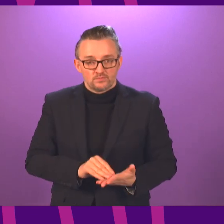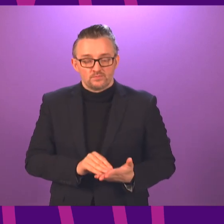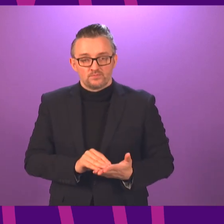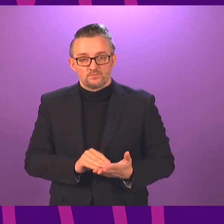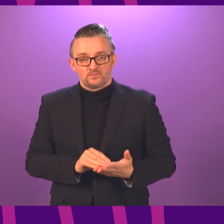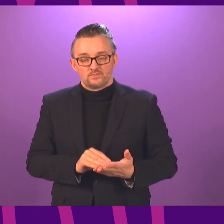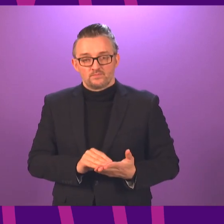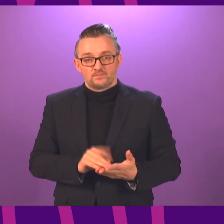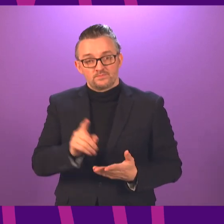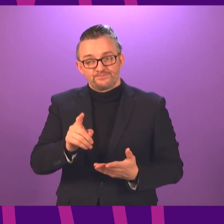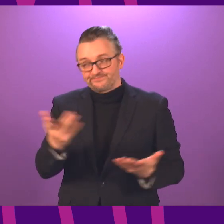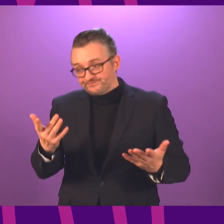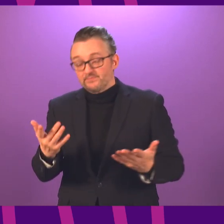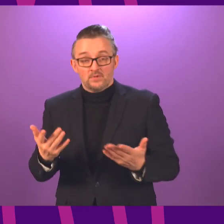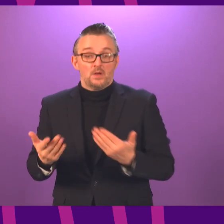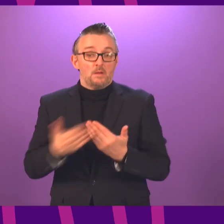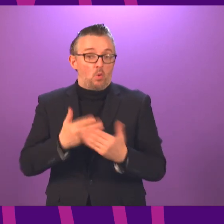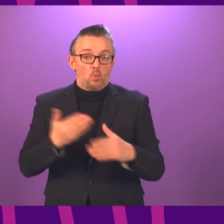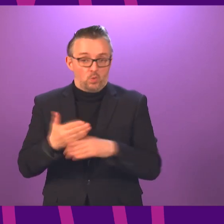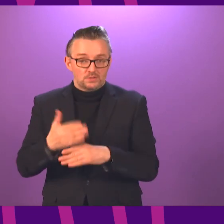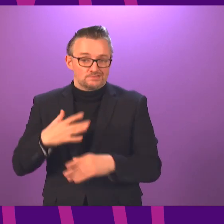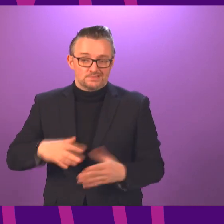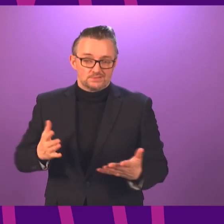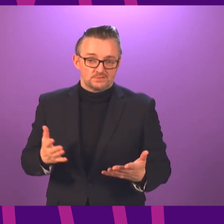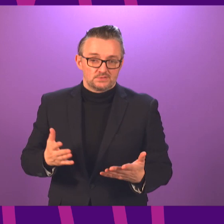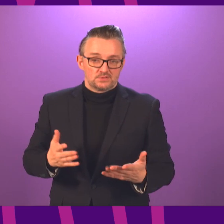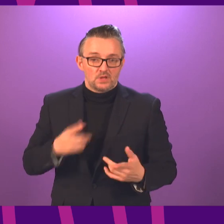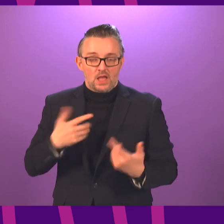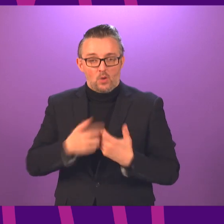There are other things that we need to do to guard against new variants, such as having